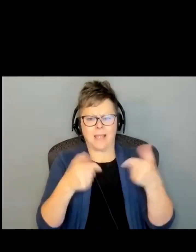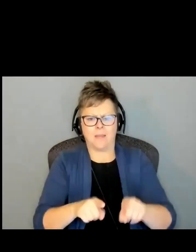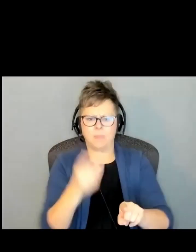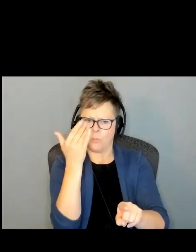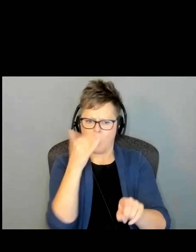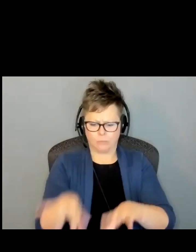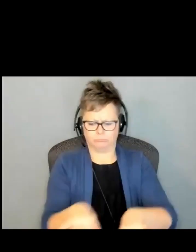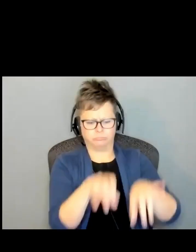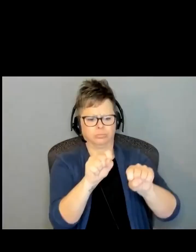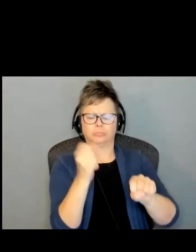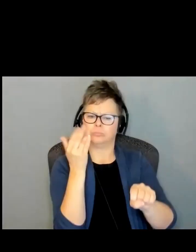crucial and important.